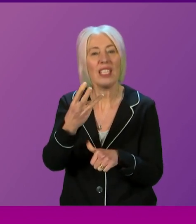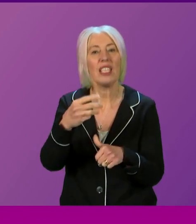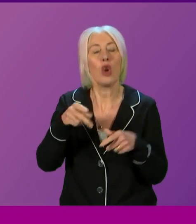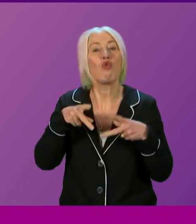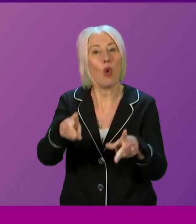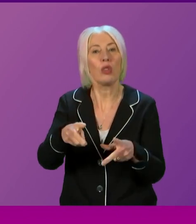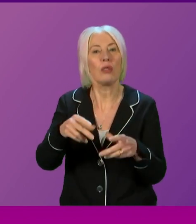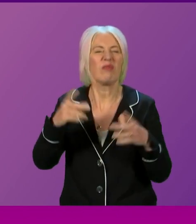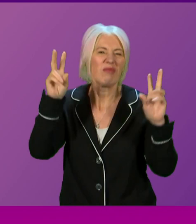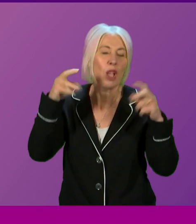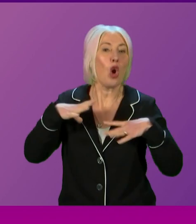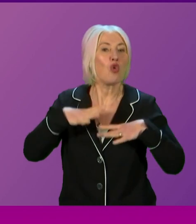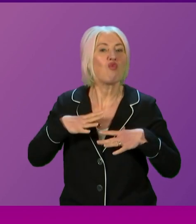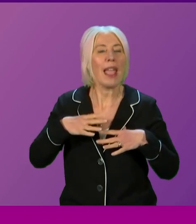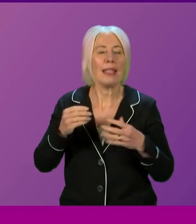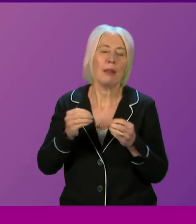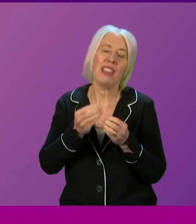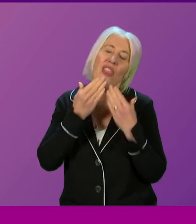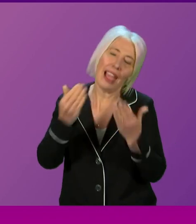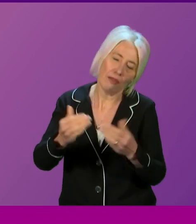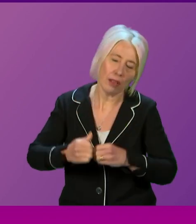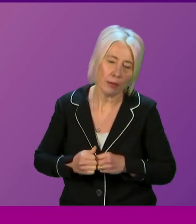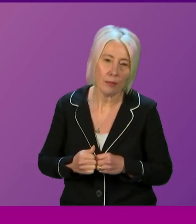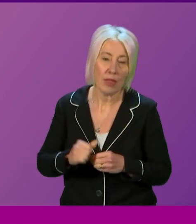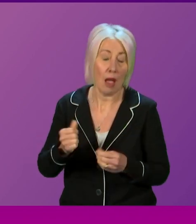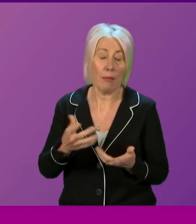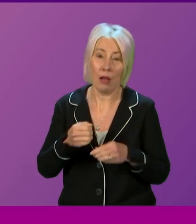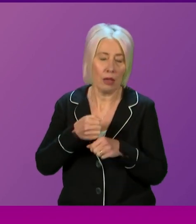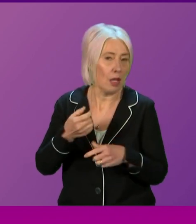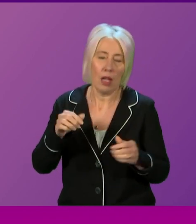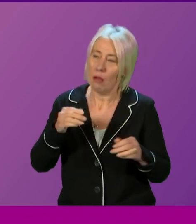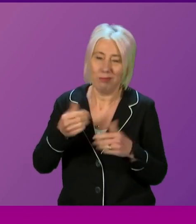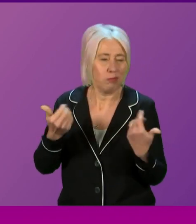Meanwhile, communities across Argyll remain exasperated by the lack of action since Transport